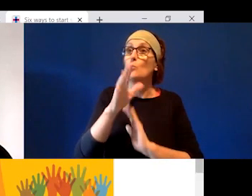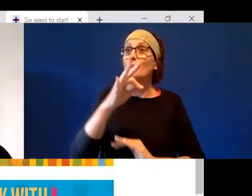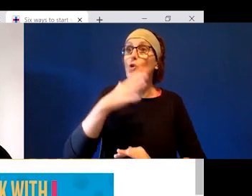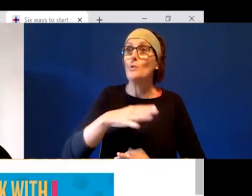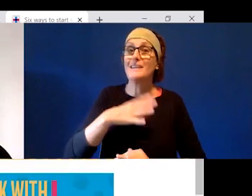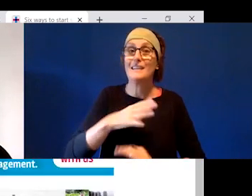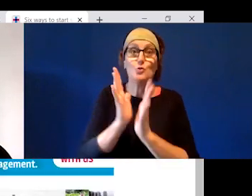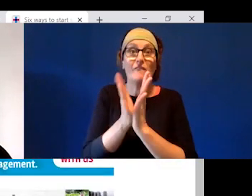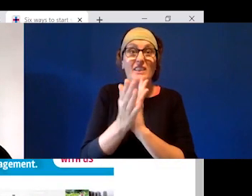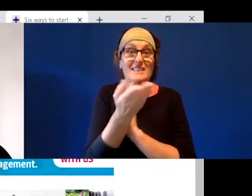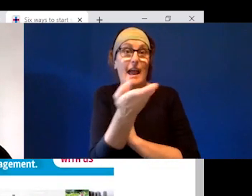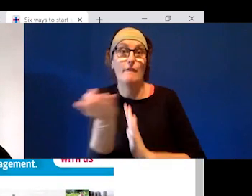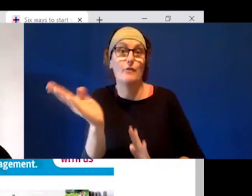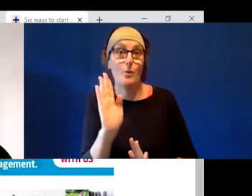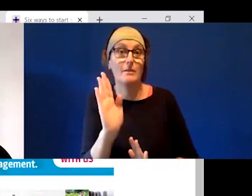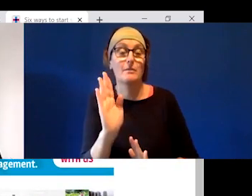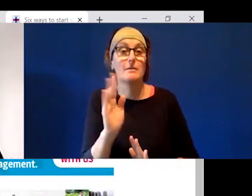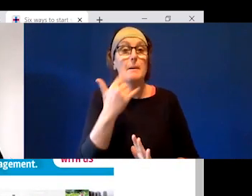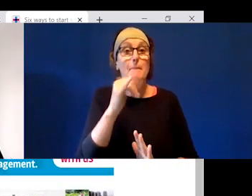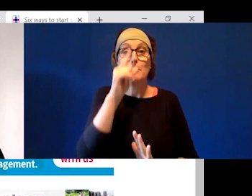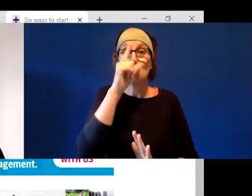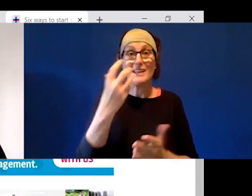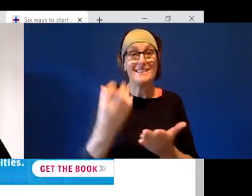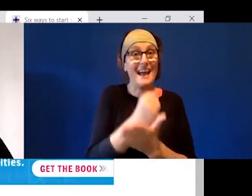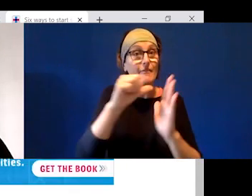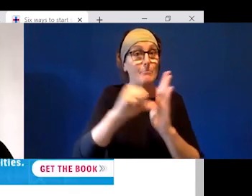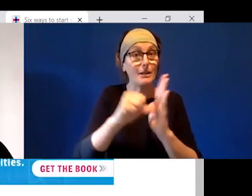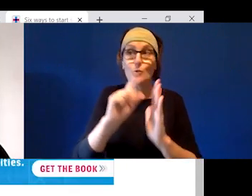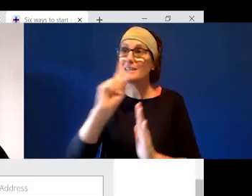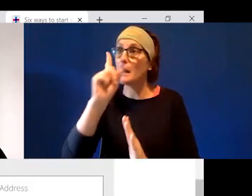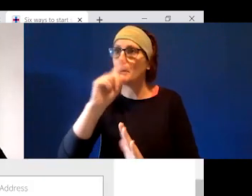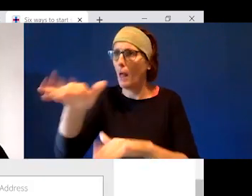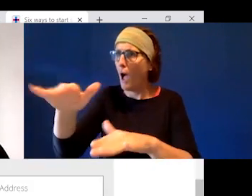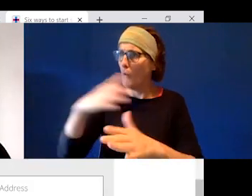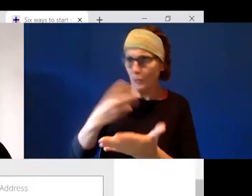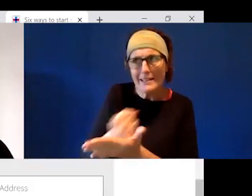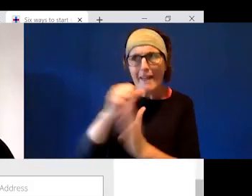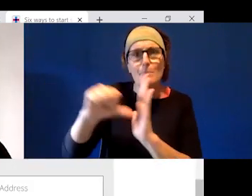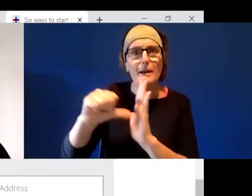Use saving money as a reason for getting started. You can talk